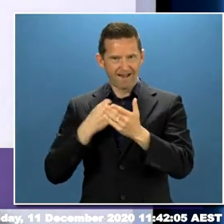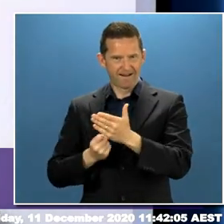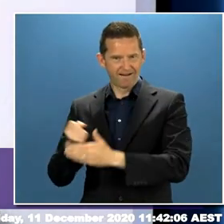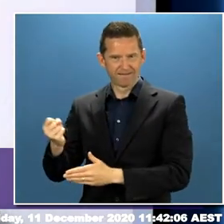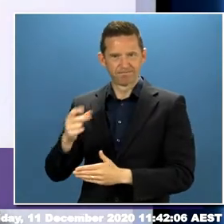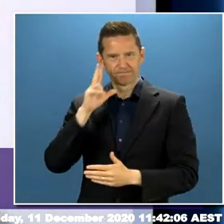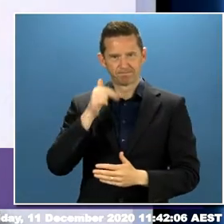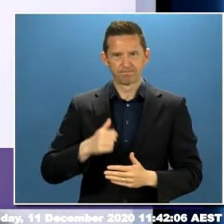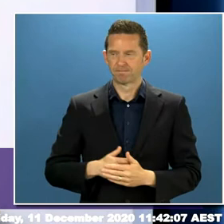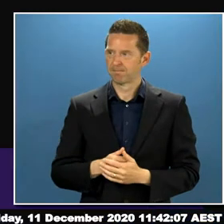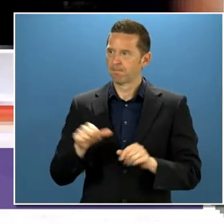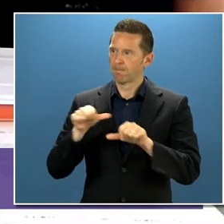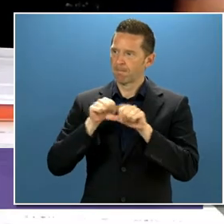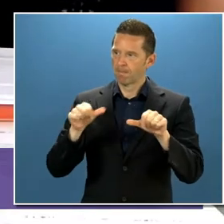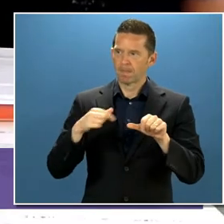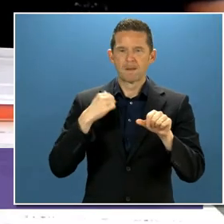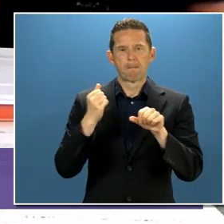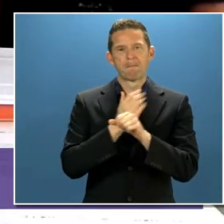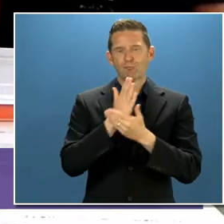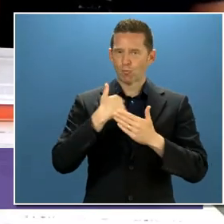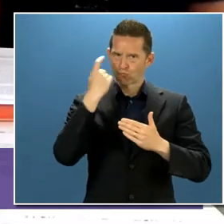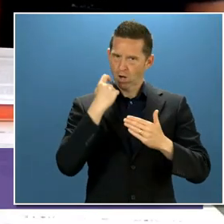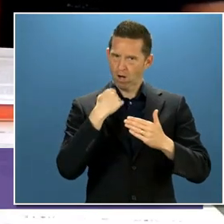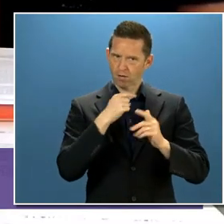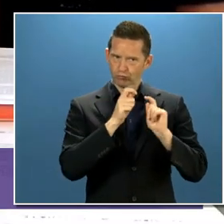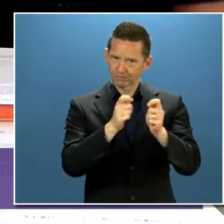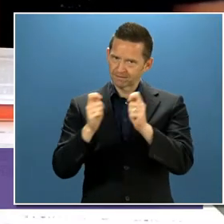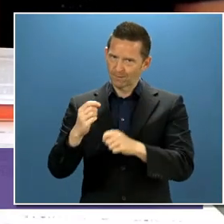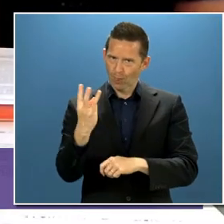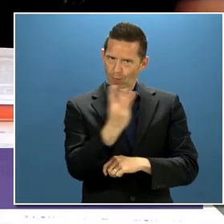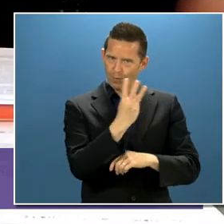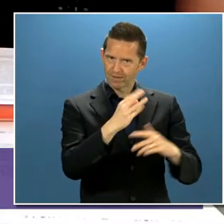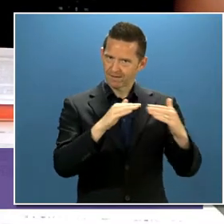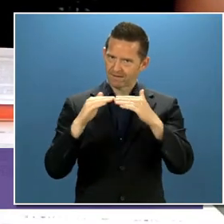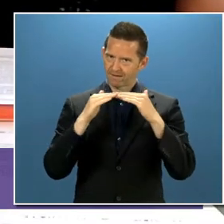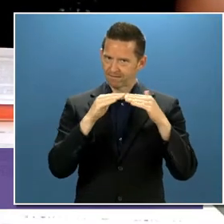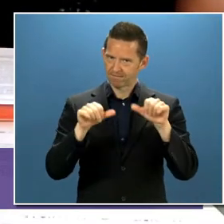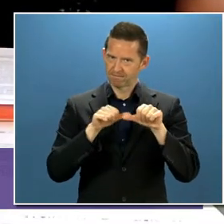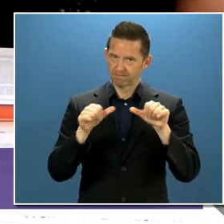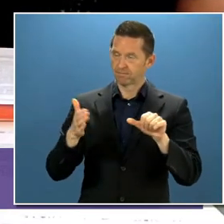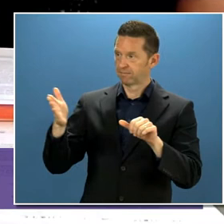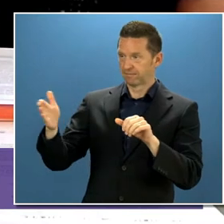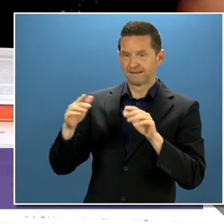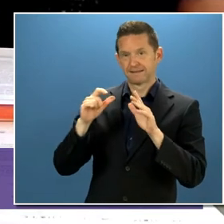I will try to make sure that we do this all evenly, so Dani, if you answer all the questions I am going to have to come back and ask ---